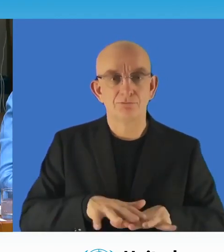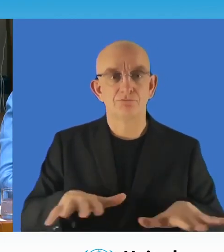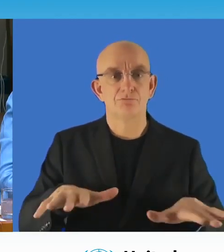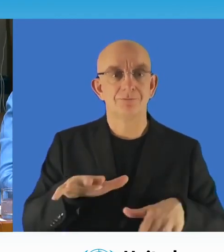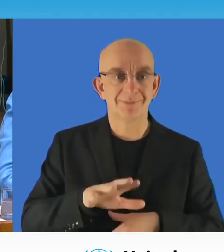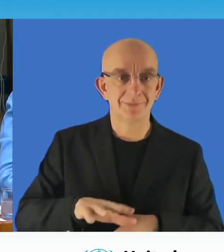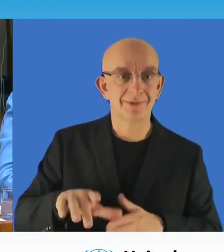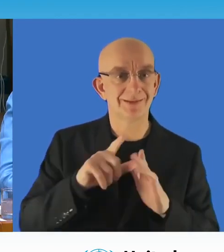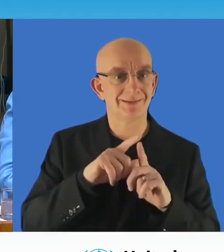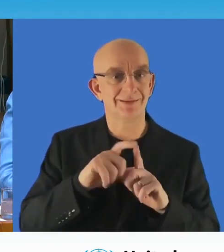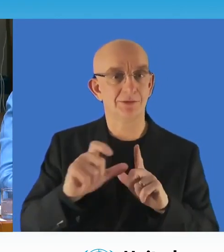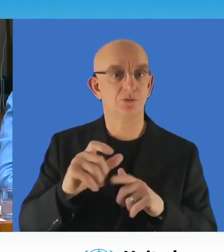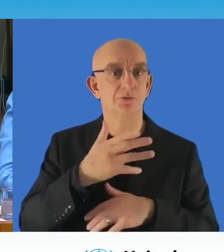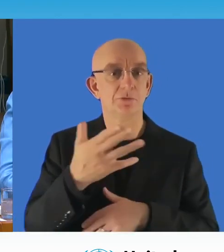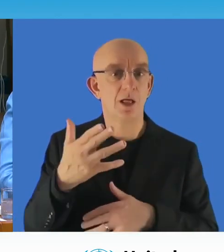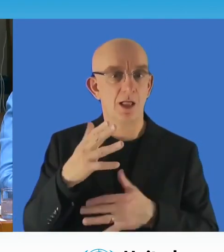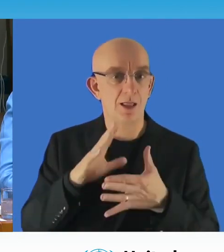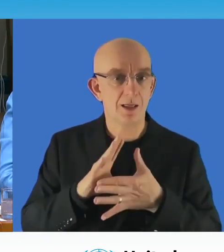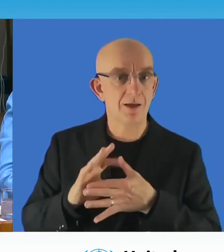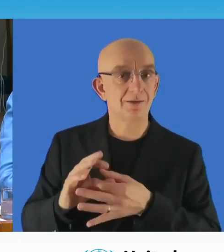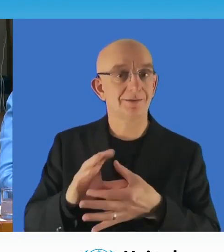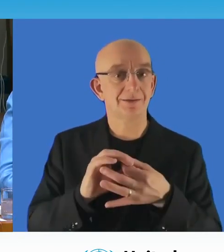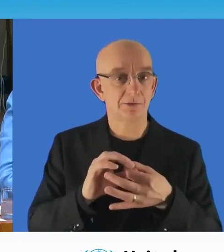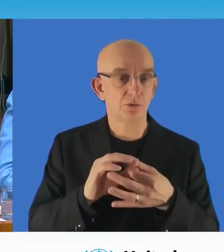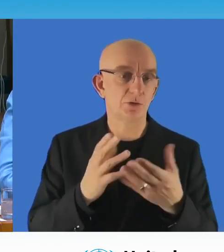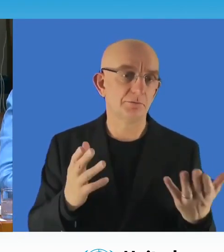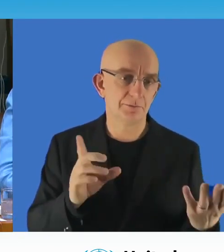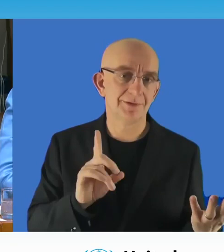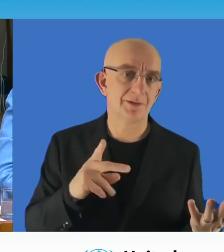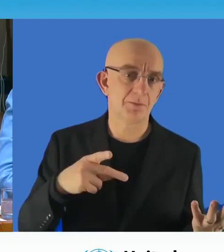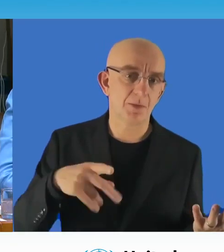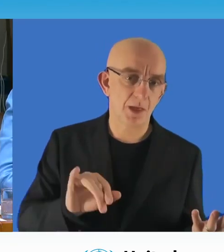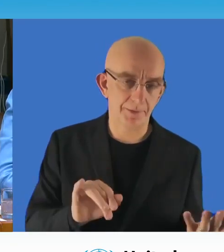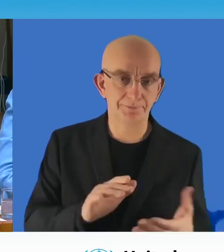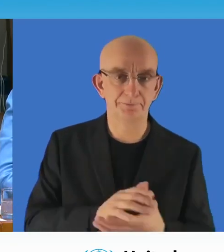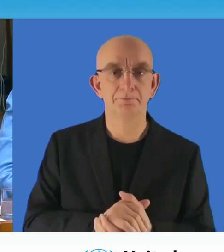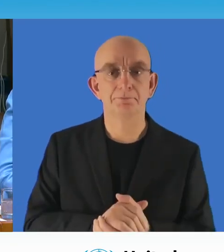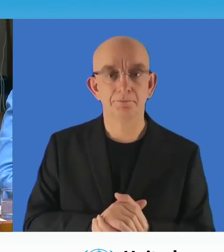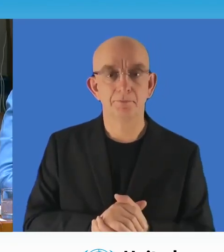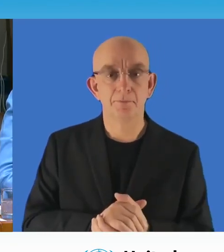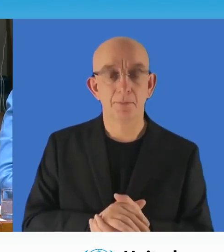National authorities in launching the national disability register an accessible smartphone